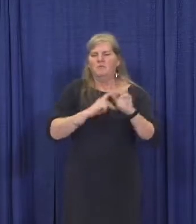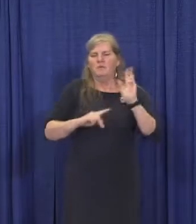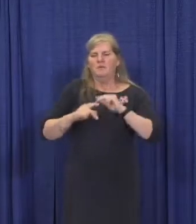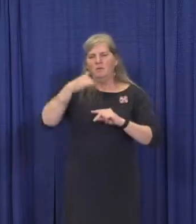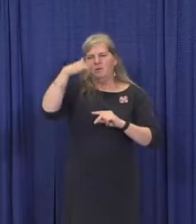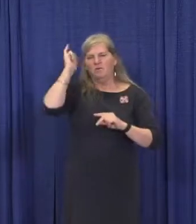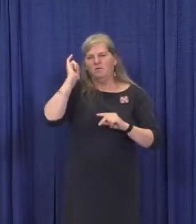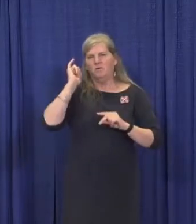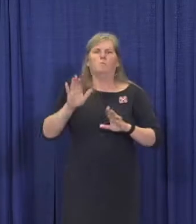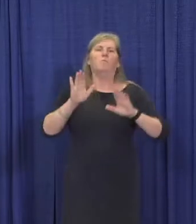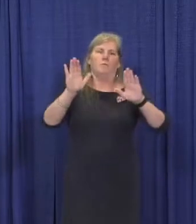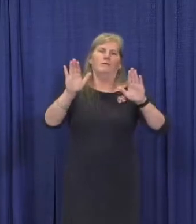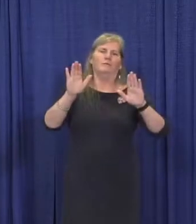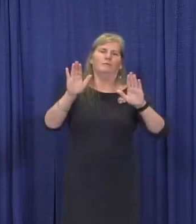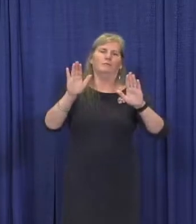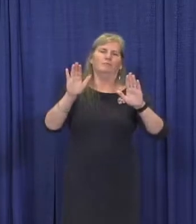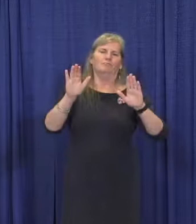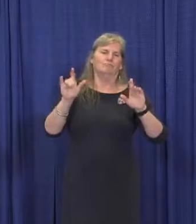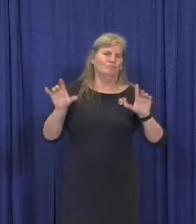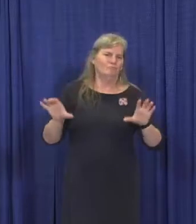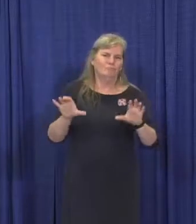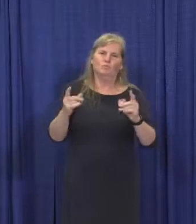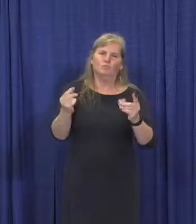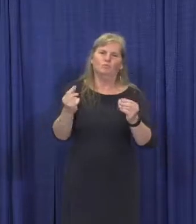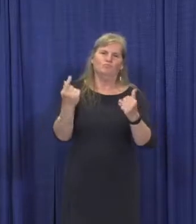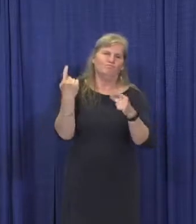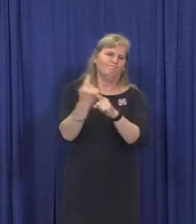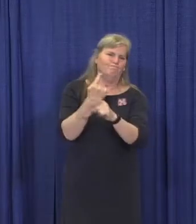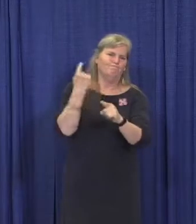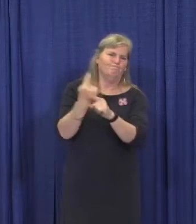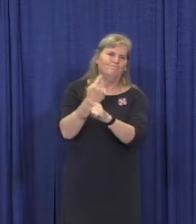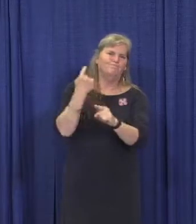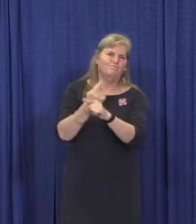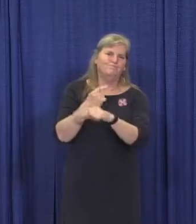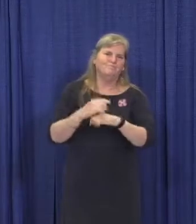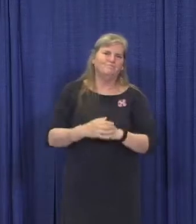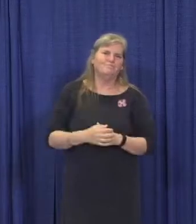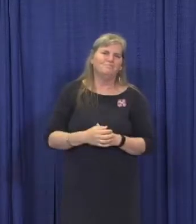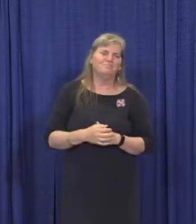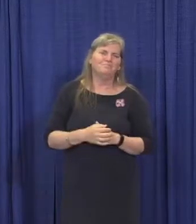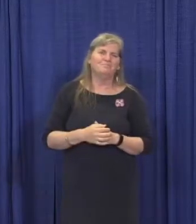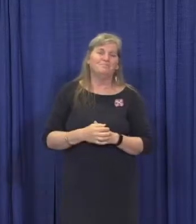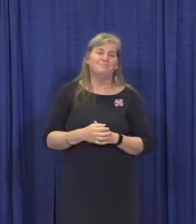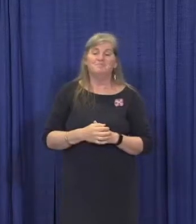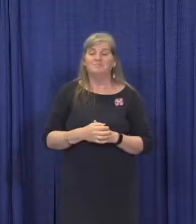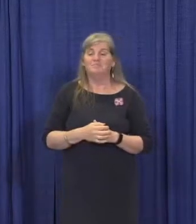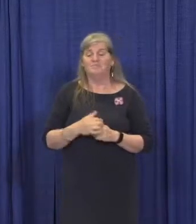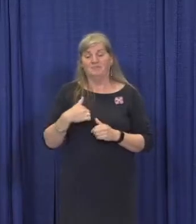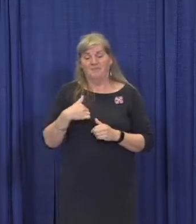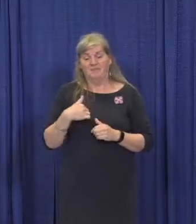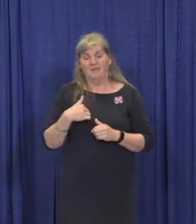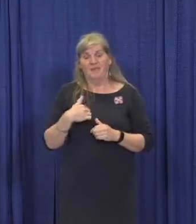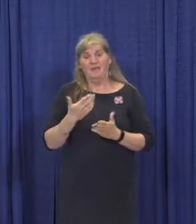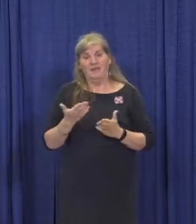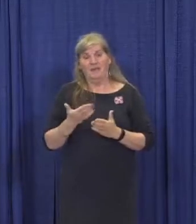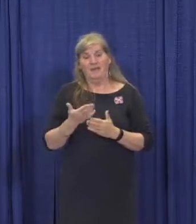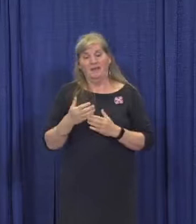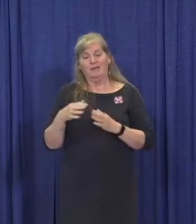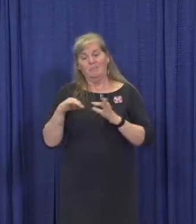exceptional jobs of keeping us safe. I've been at this table many